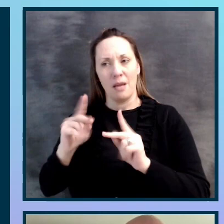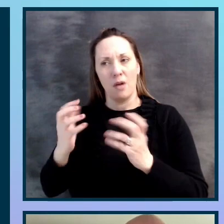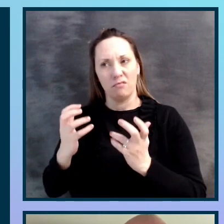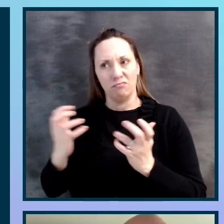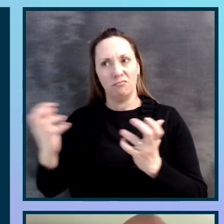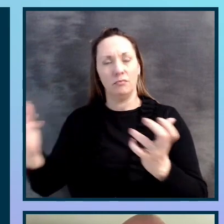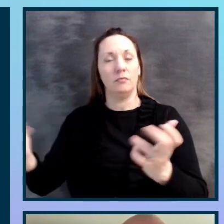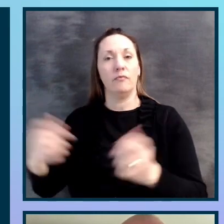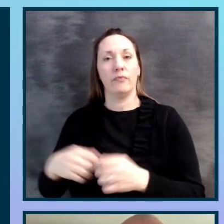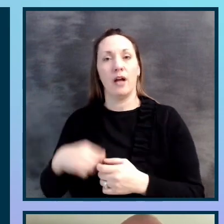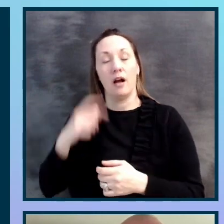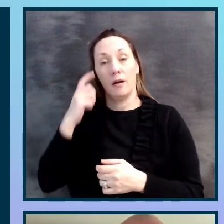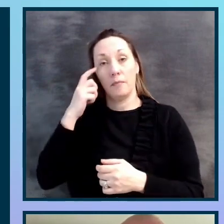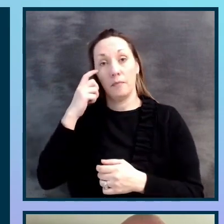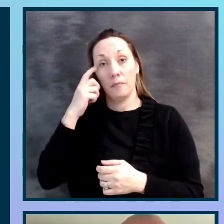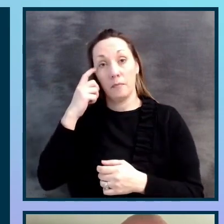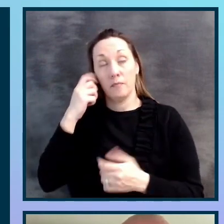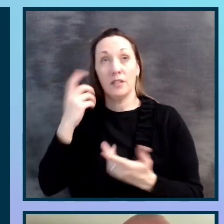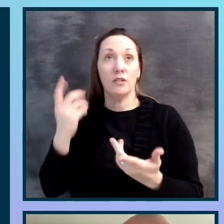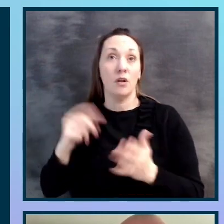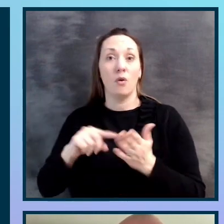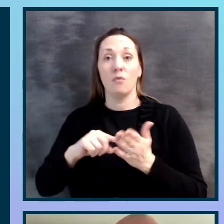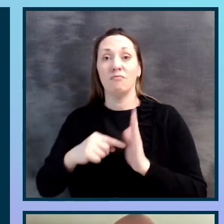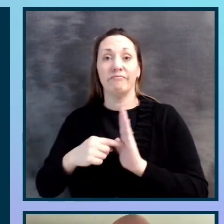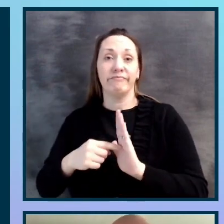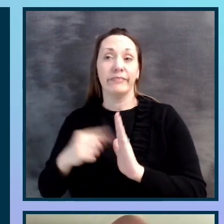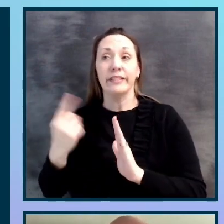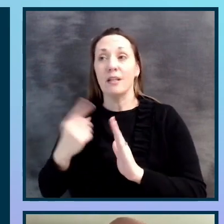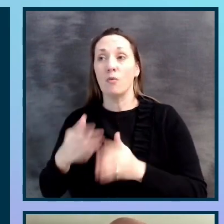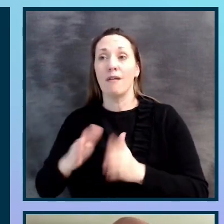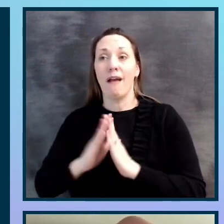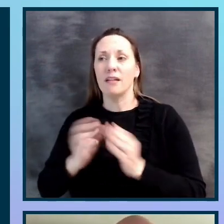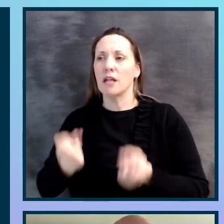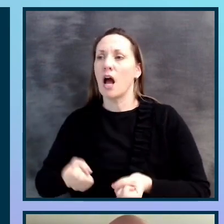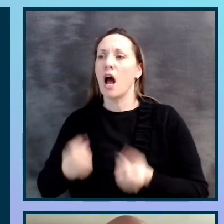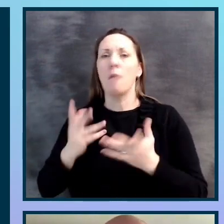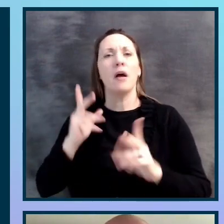So if someone asks how many people does something affect,